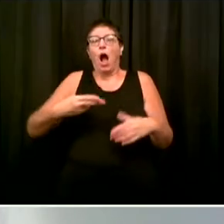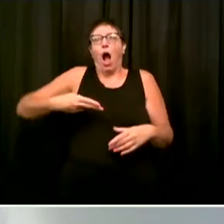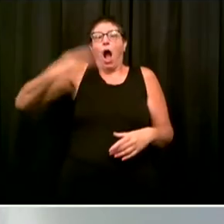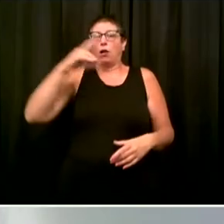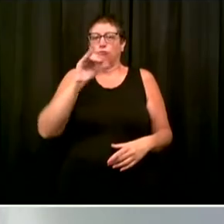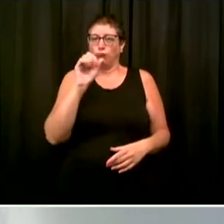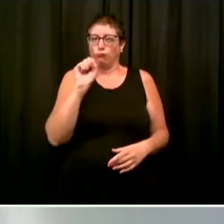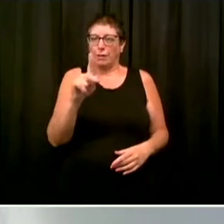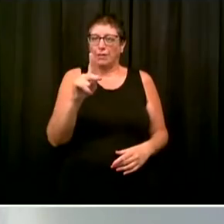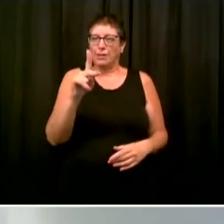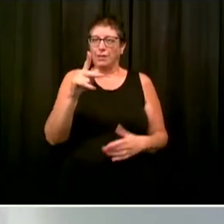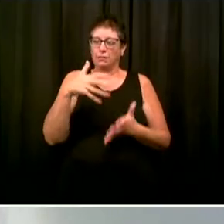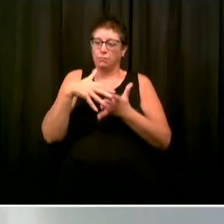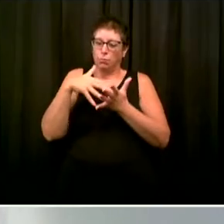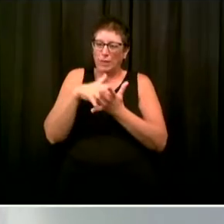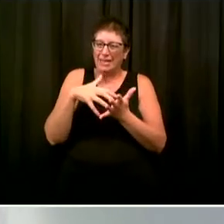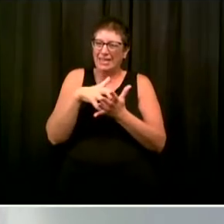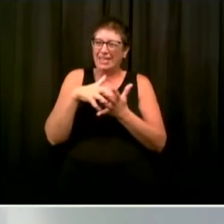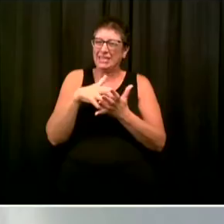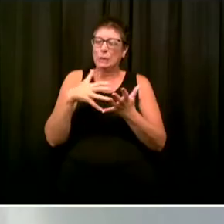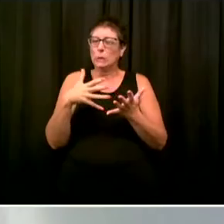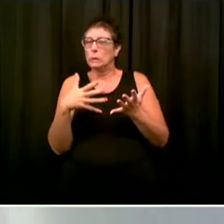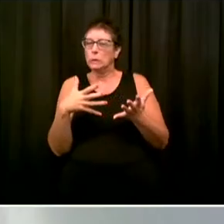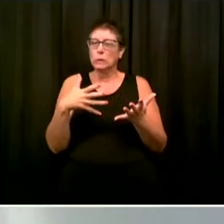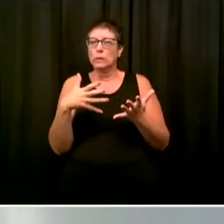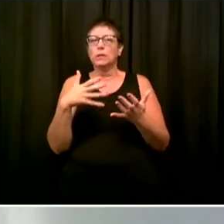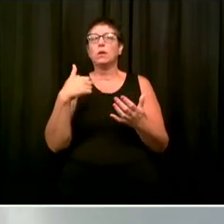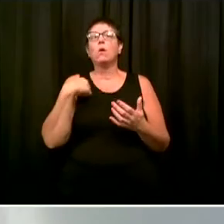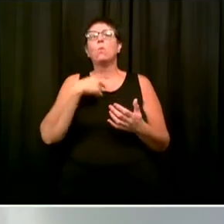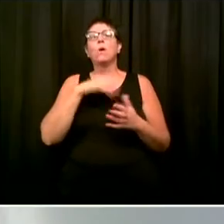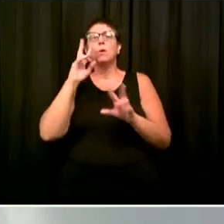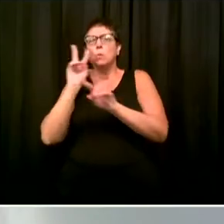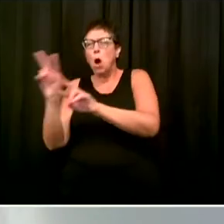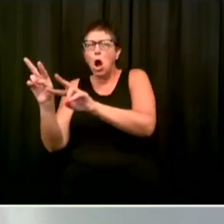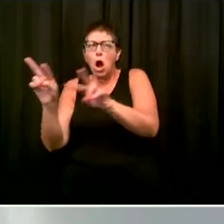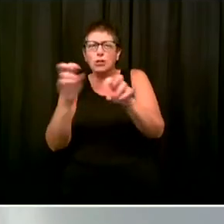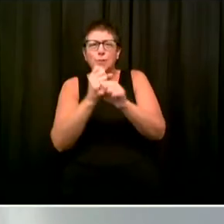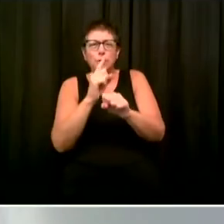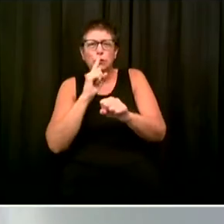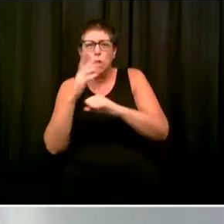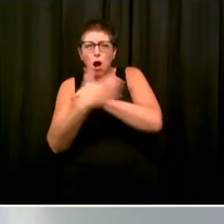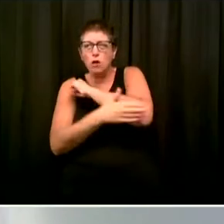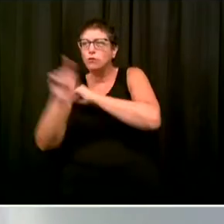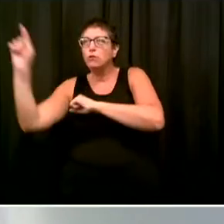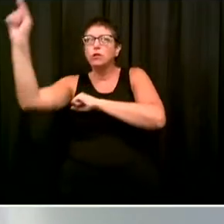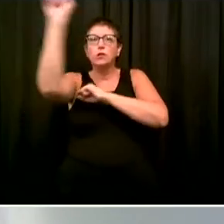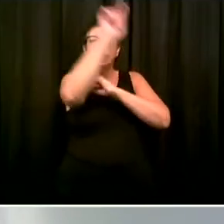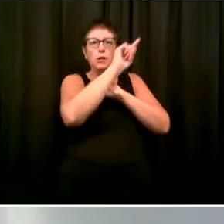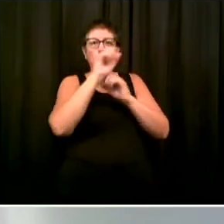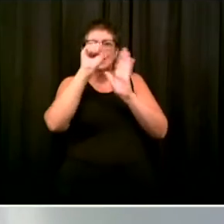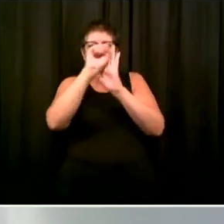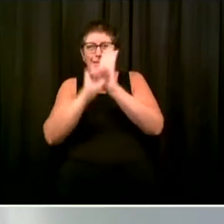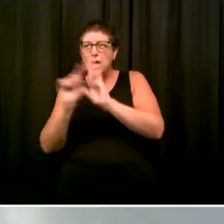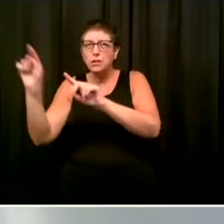OF THE CITY SEITLF. WE KNOW FROM THE EXPERIENCE EVERYWHERE AROUND THE WORLD AND